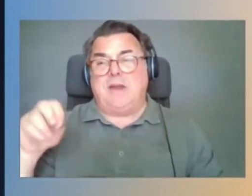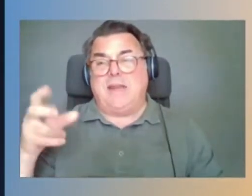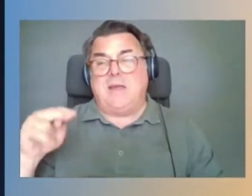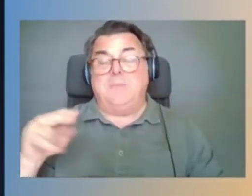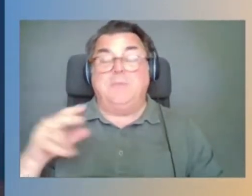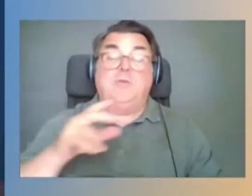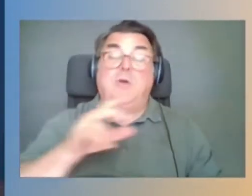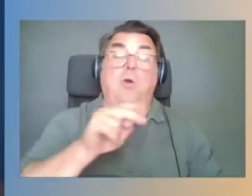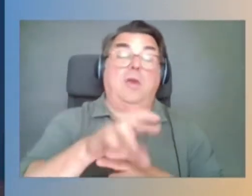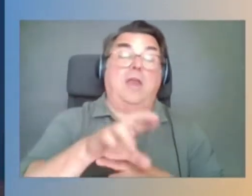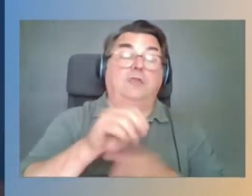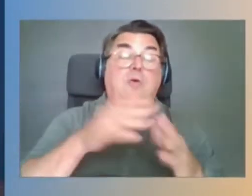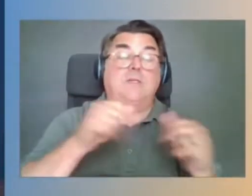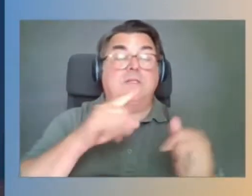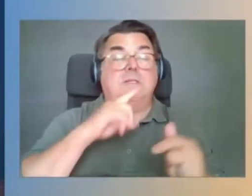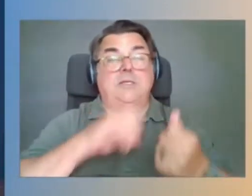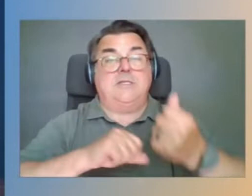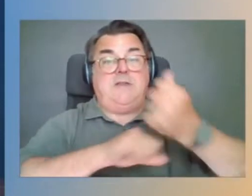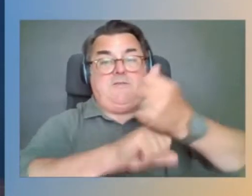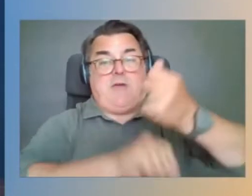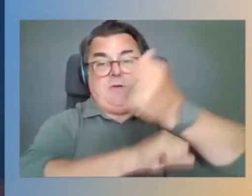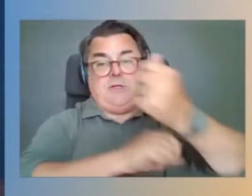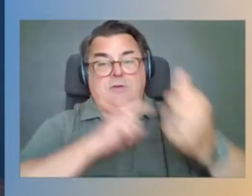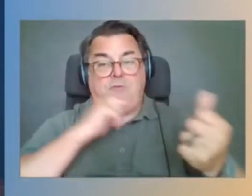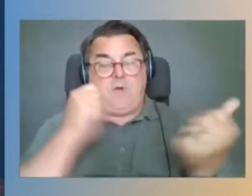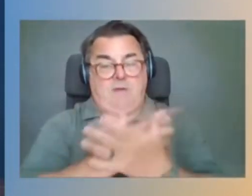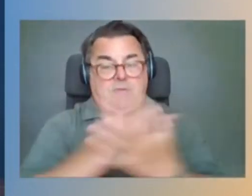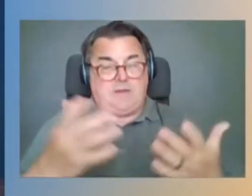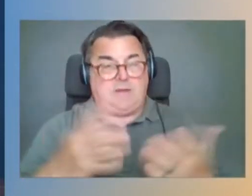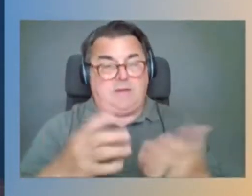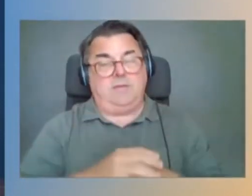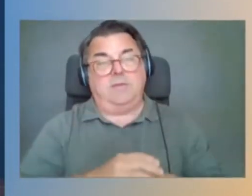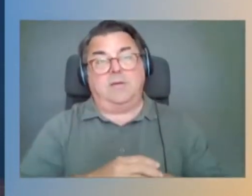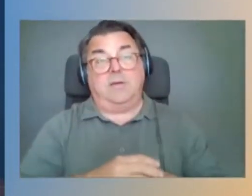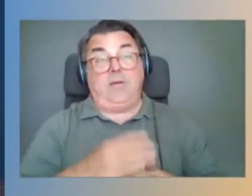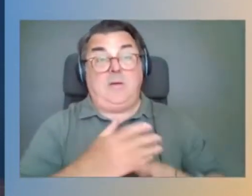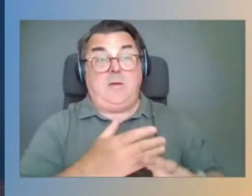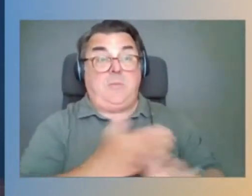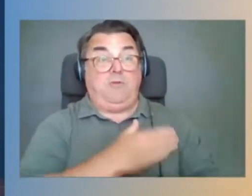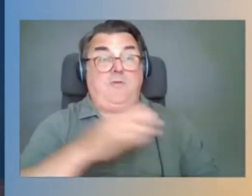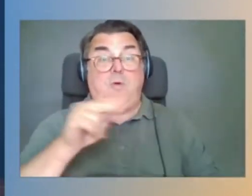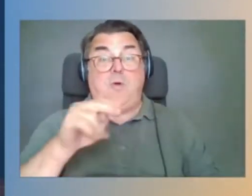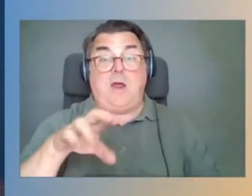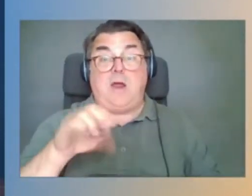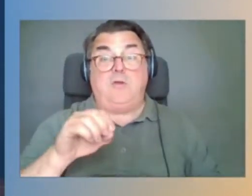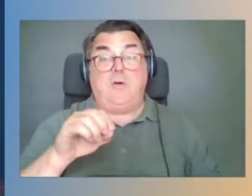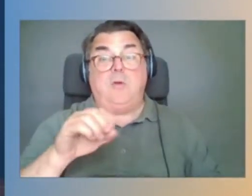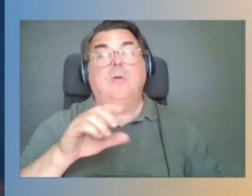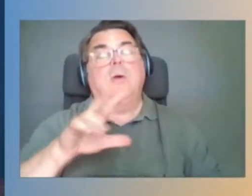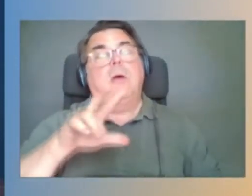of our hardware accelerated hypervisor. And before Nitro, 30% of our CPU resources were used